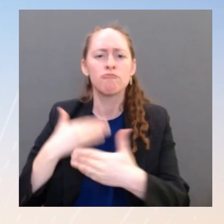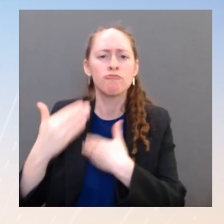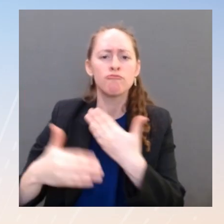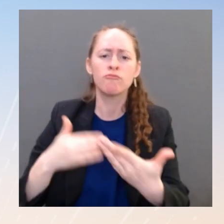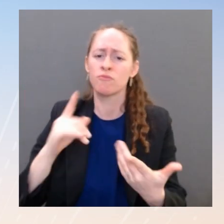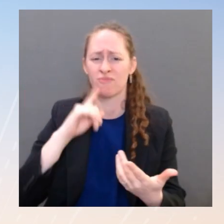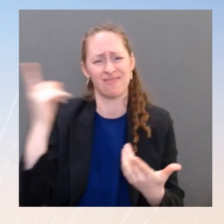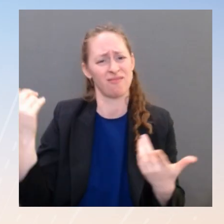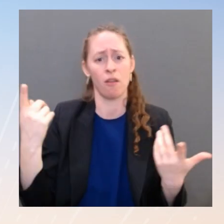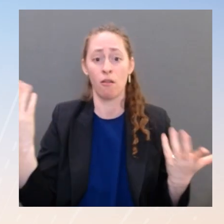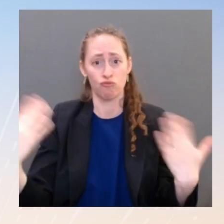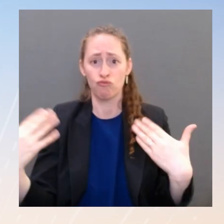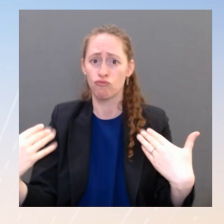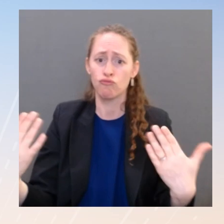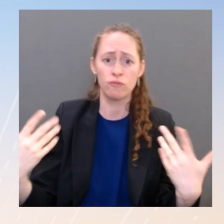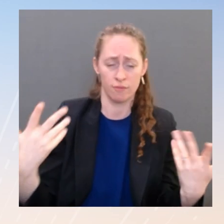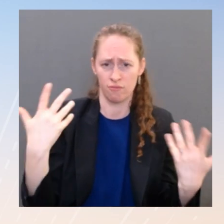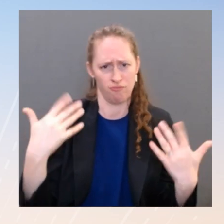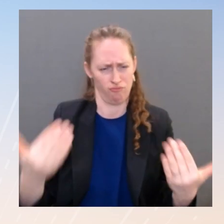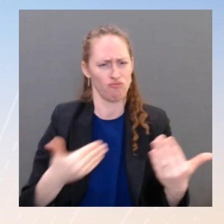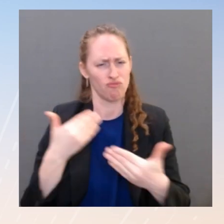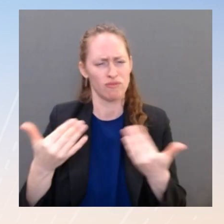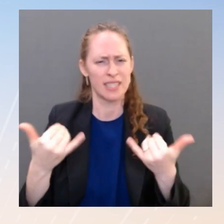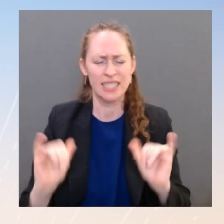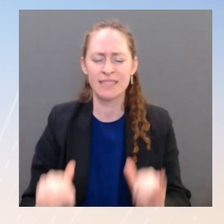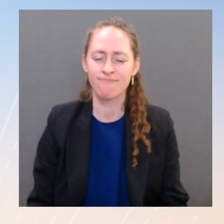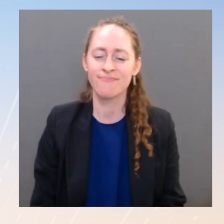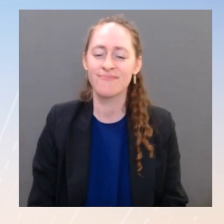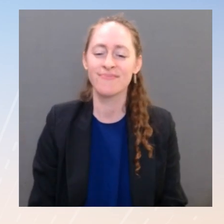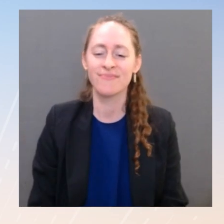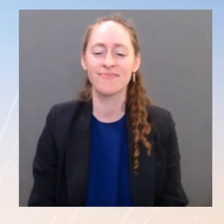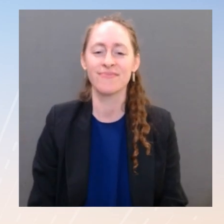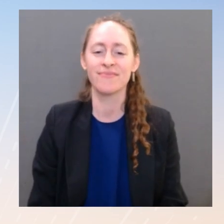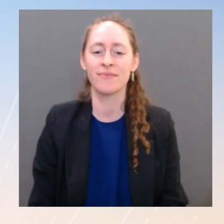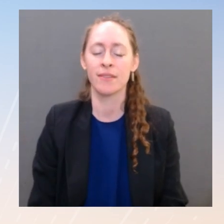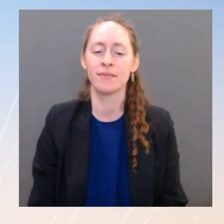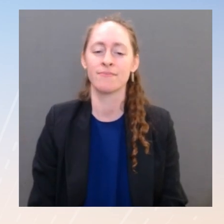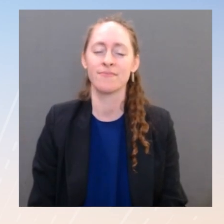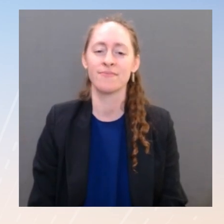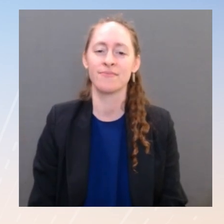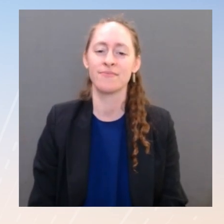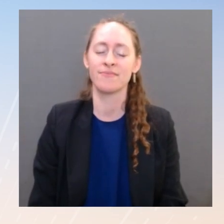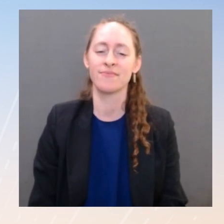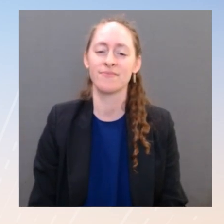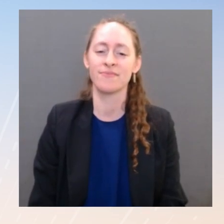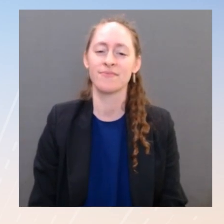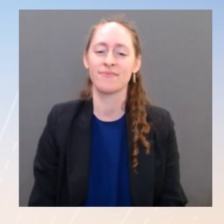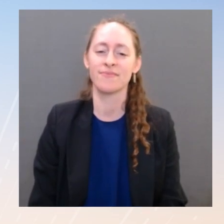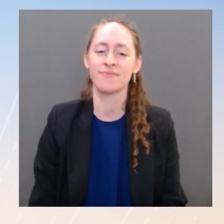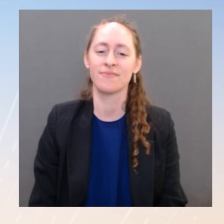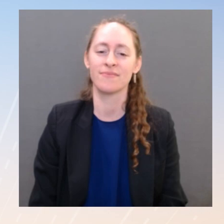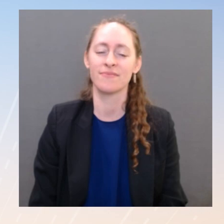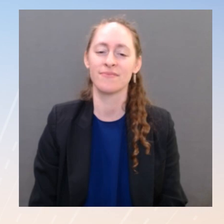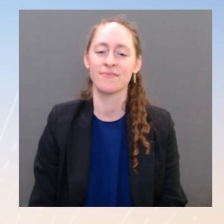would likely be wearing a mask on Saturday while he wasn't speaking. Ms. Psaki: Yeah. The Press: We didn't see him wearing one. What changed? Was there guidance from the President's physician?